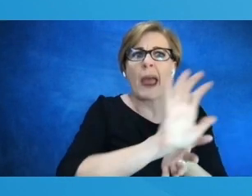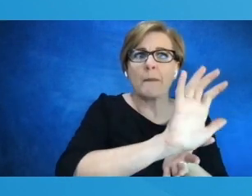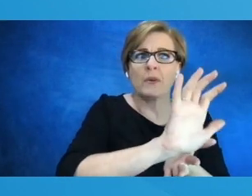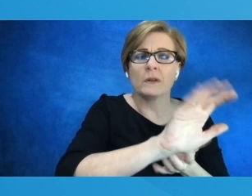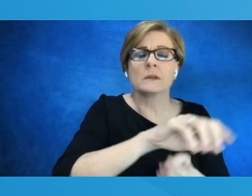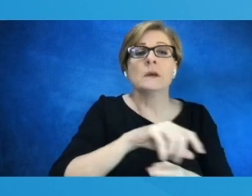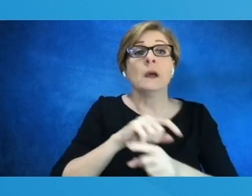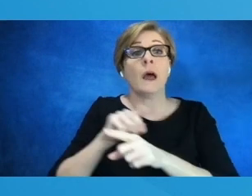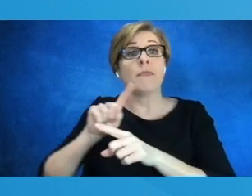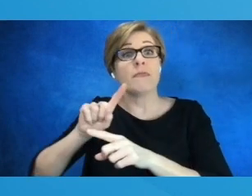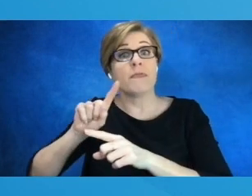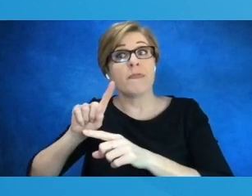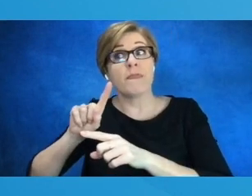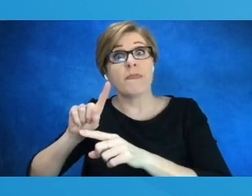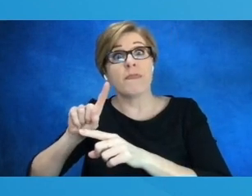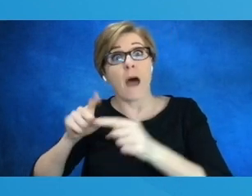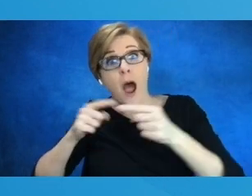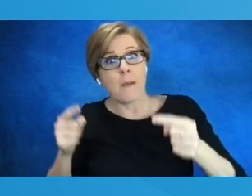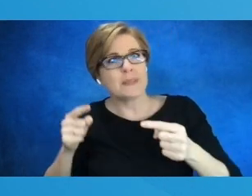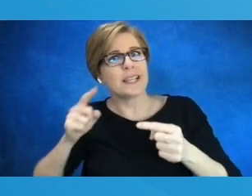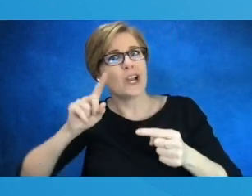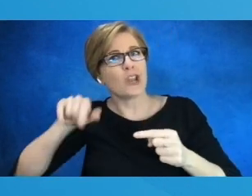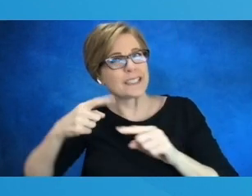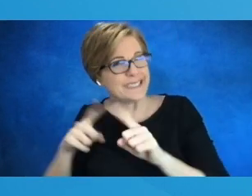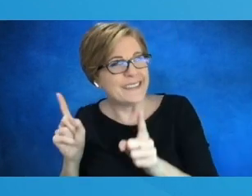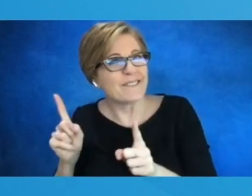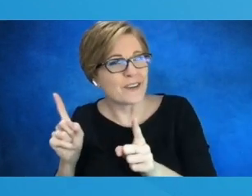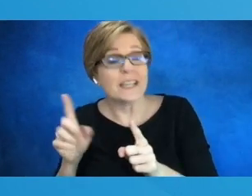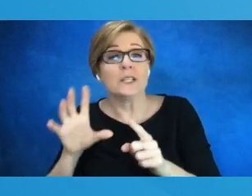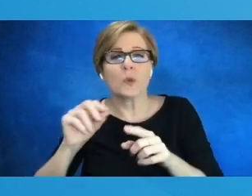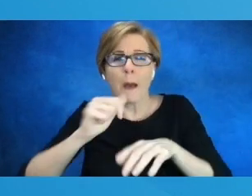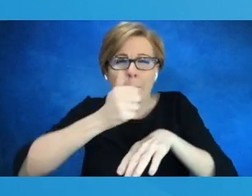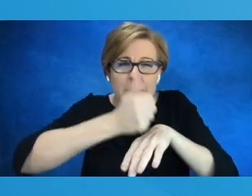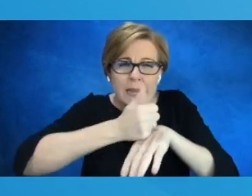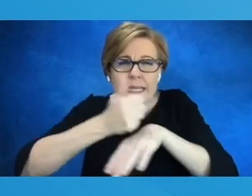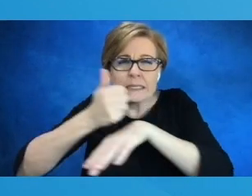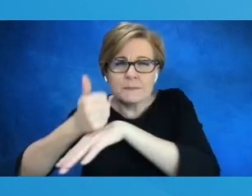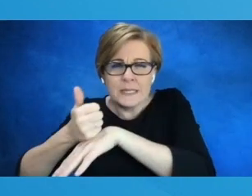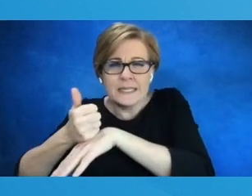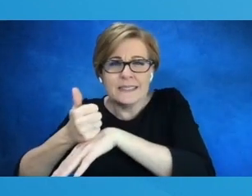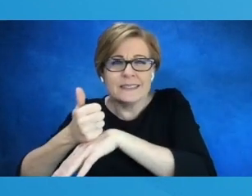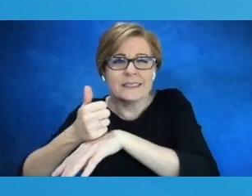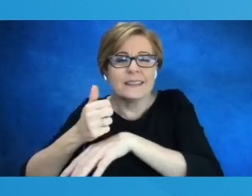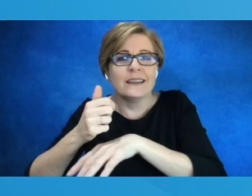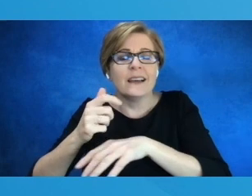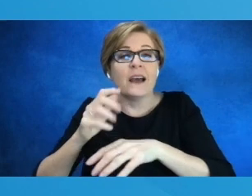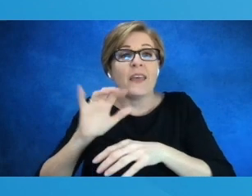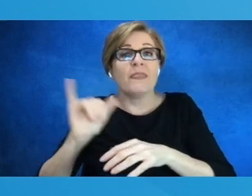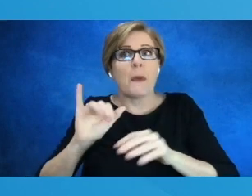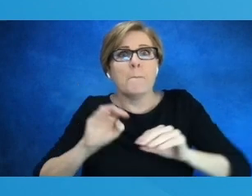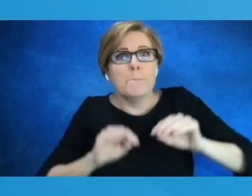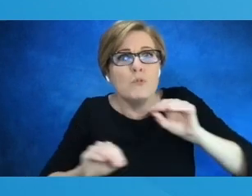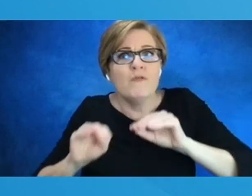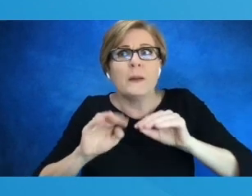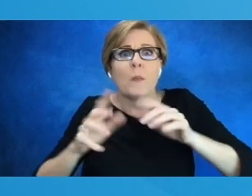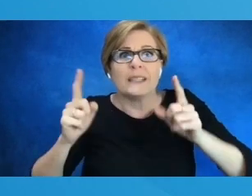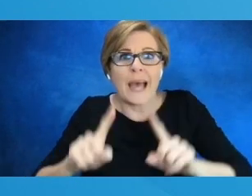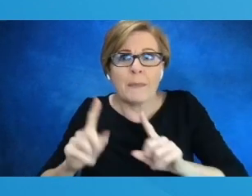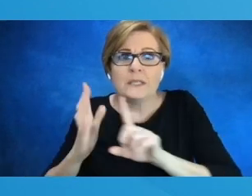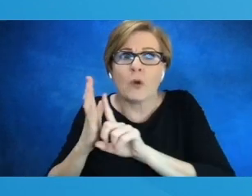So, there's some, some different placement of where the soldiers are that kind of gives us a different sense of what's happening.